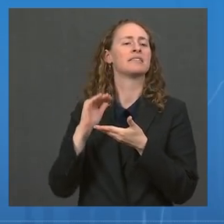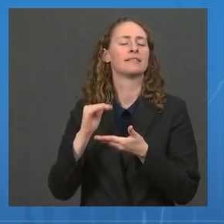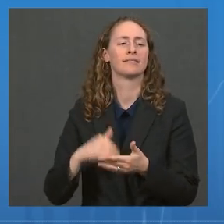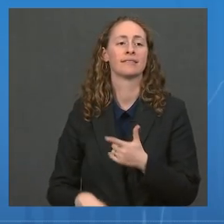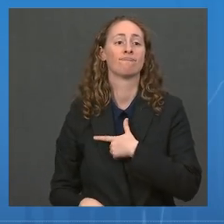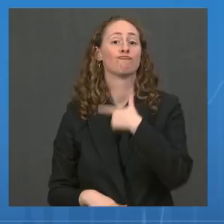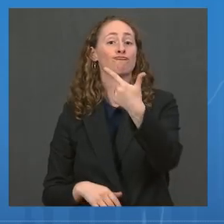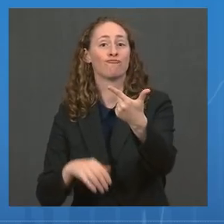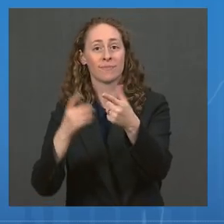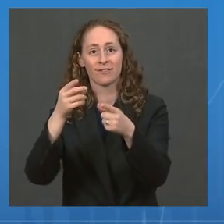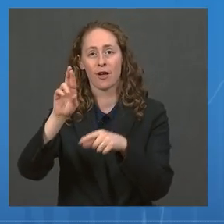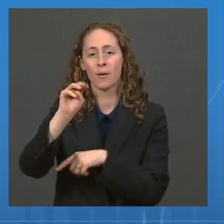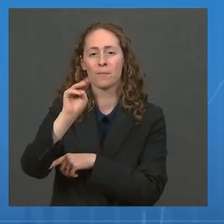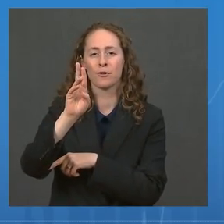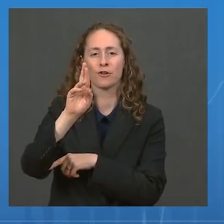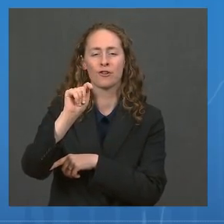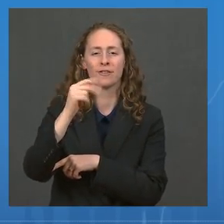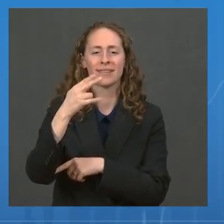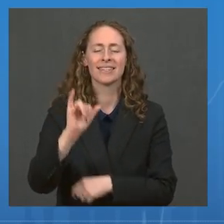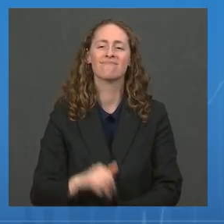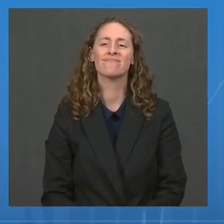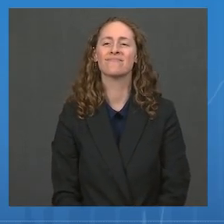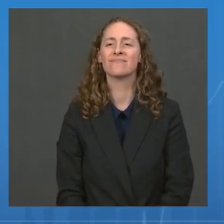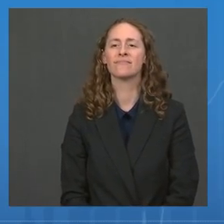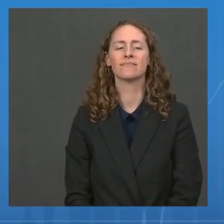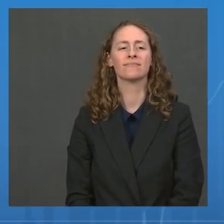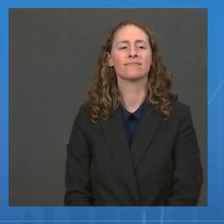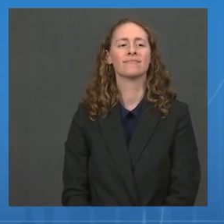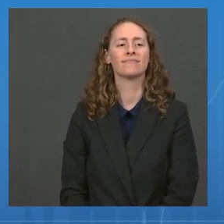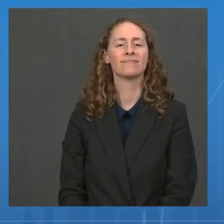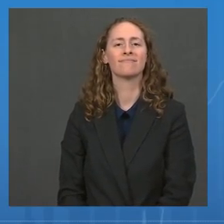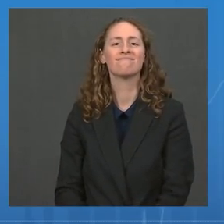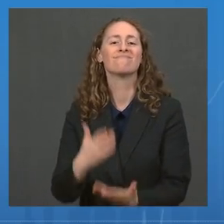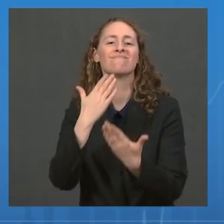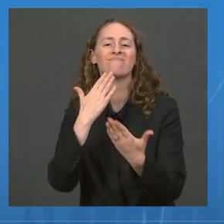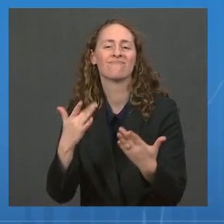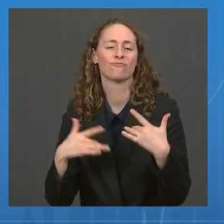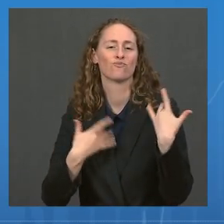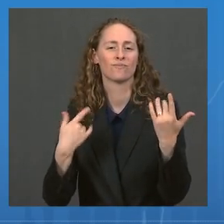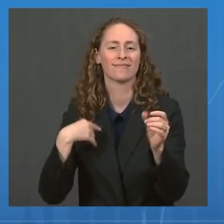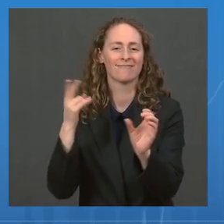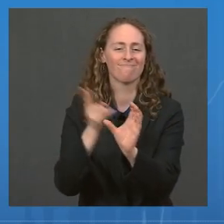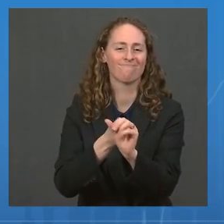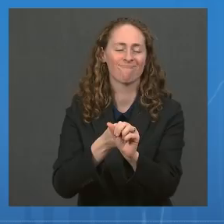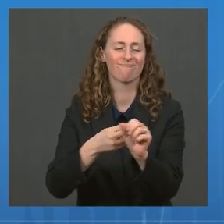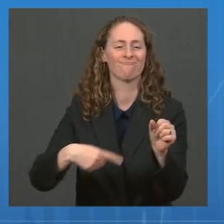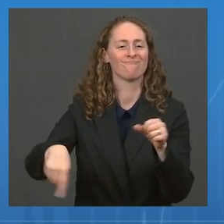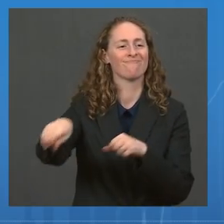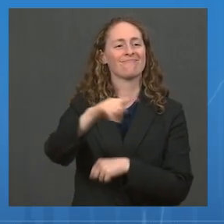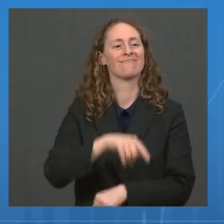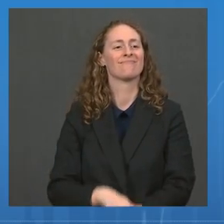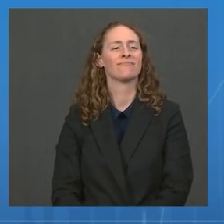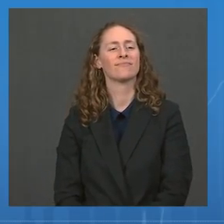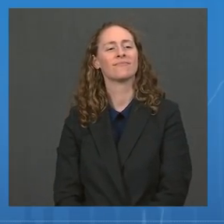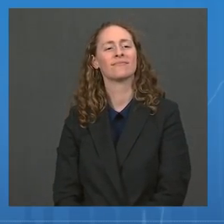Dr. Murthy: Well, thanks so much, Dr. Fauci. And it's good to be with all of you again today. As public health officials, our highest commitment is